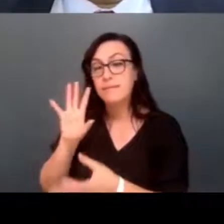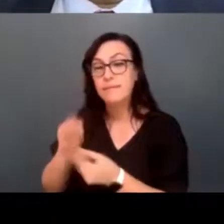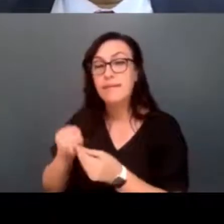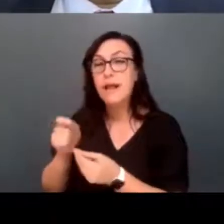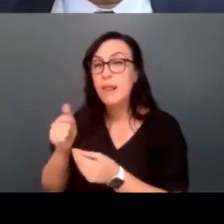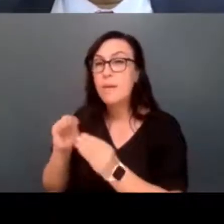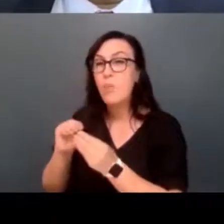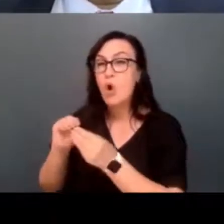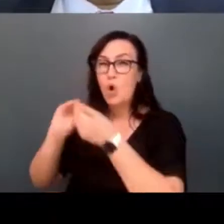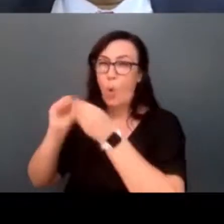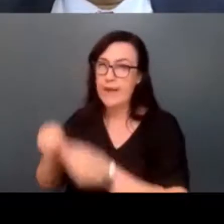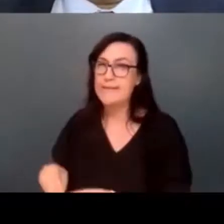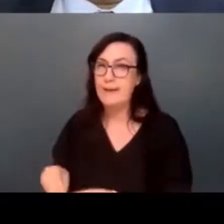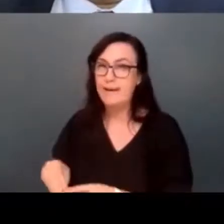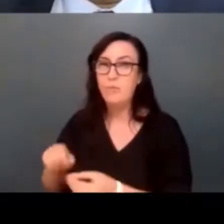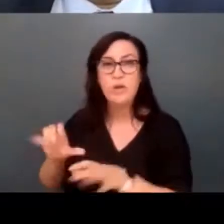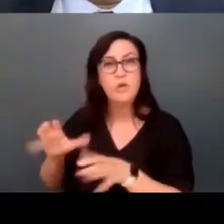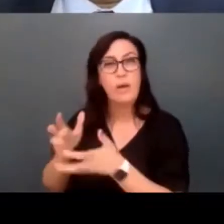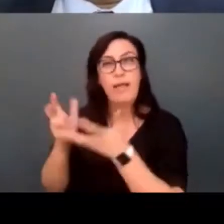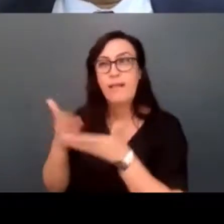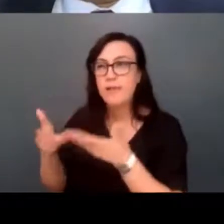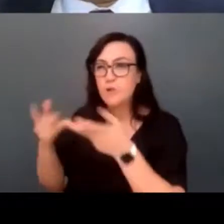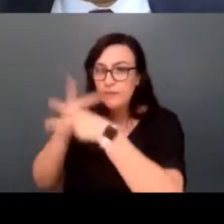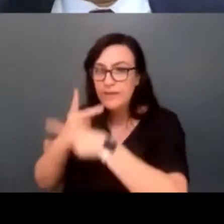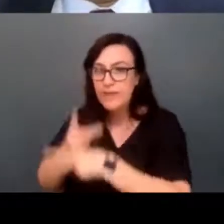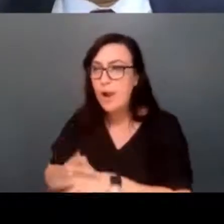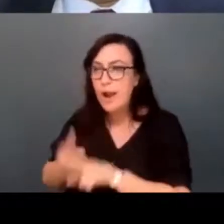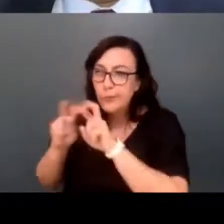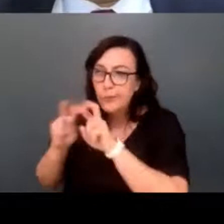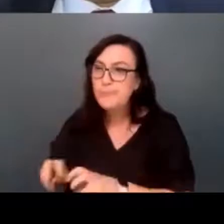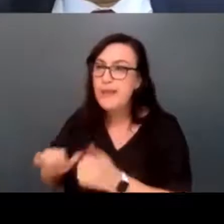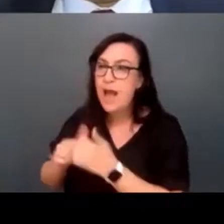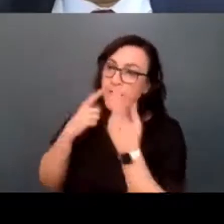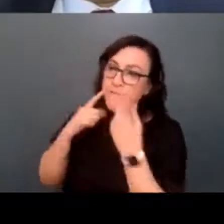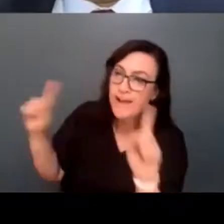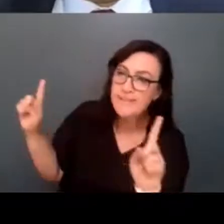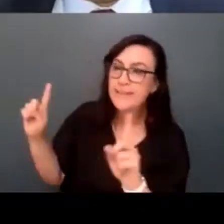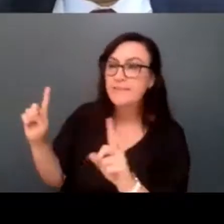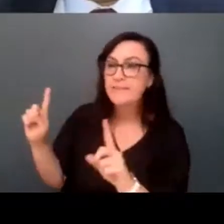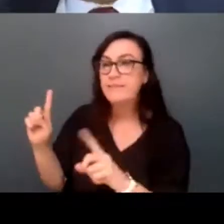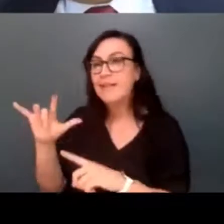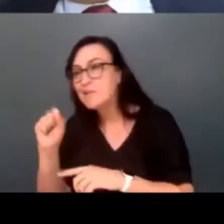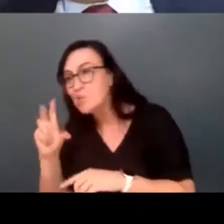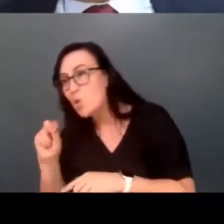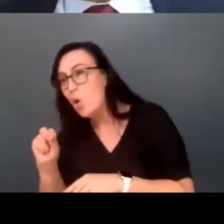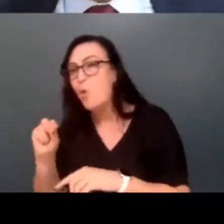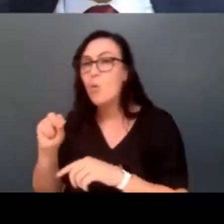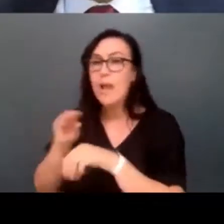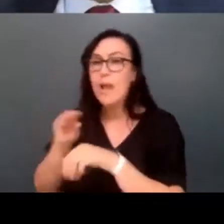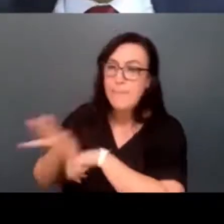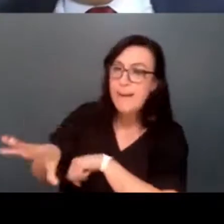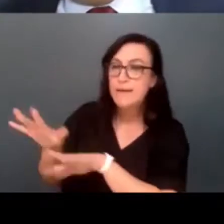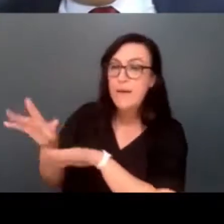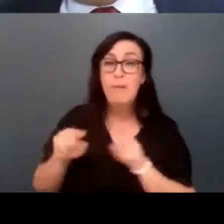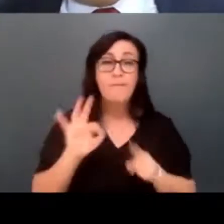we can do a lot of things to figure out effectiveness or impact. But the formative is often questions that are better